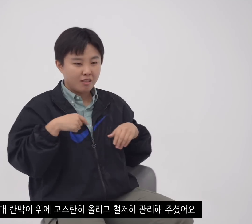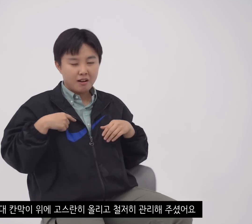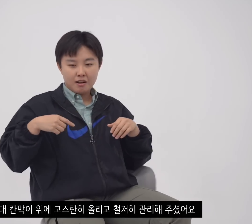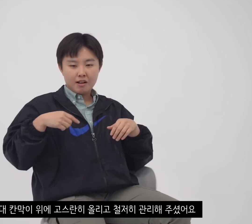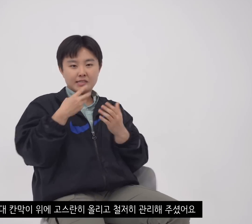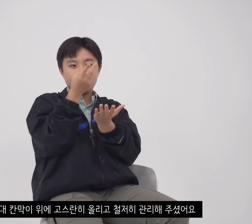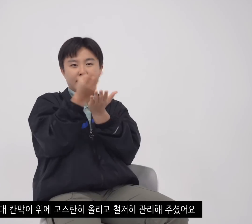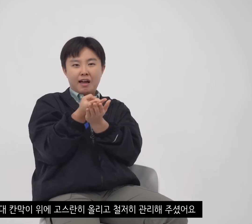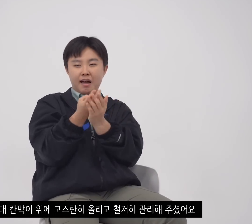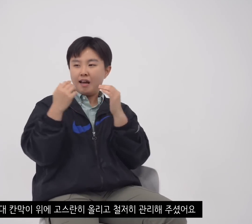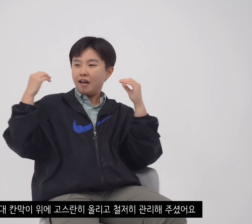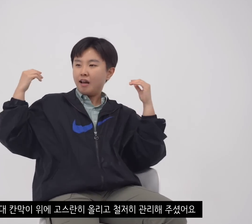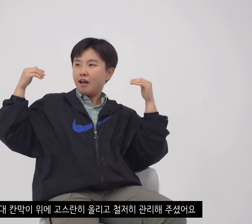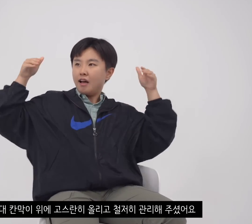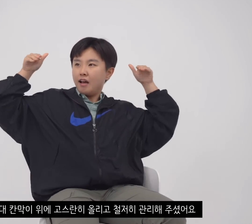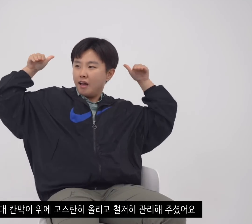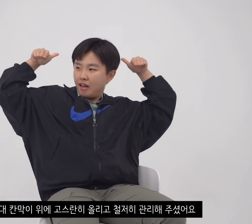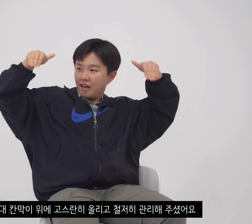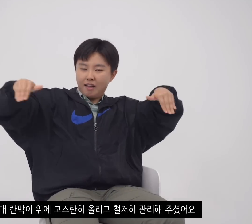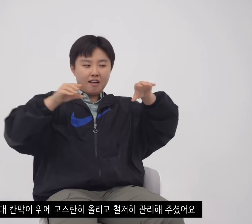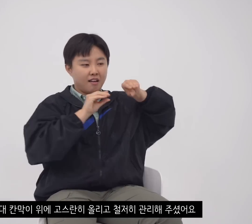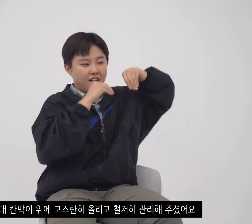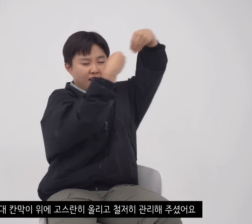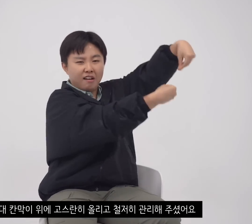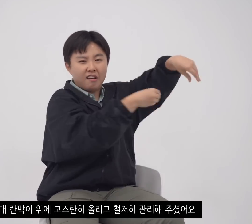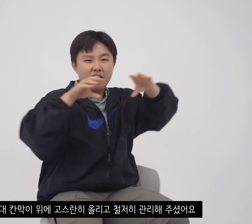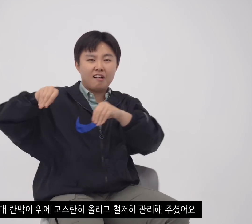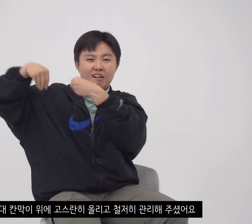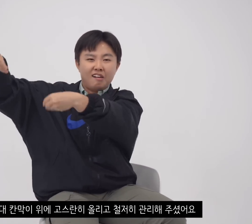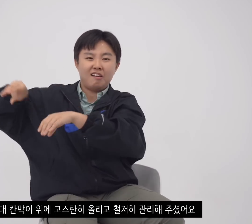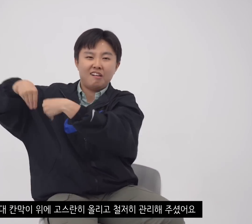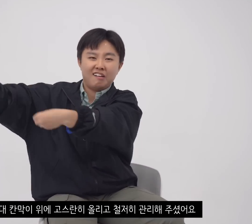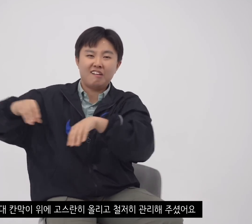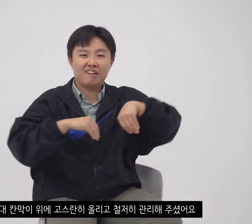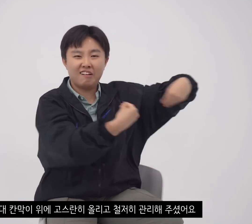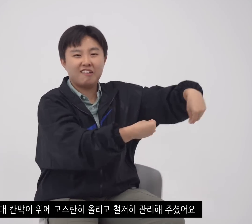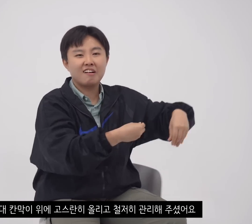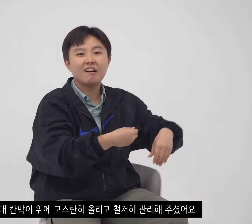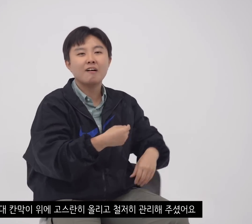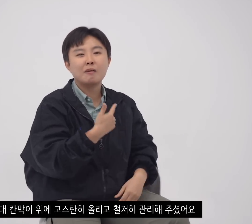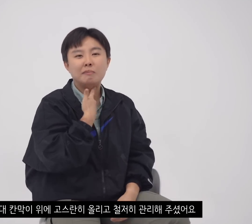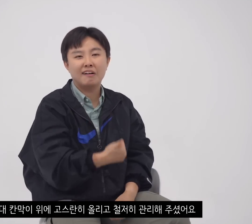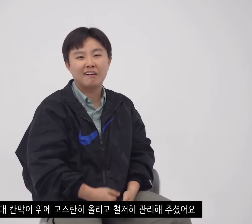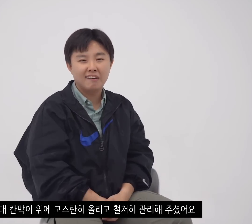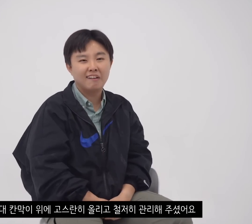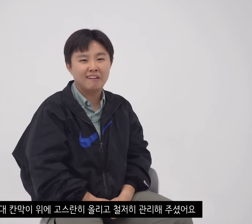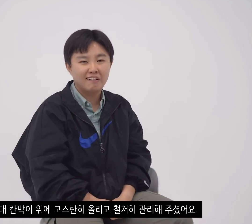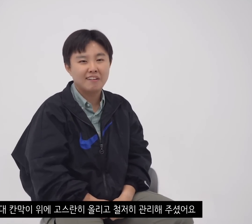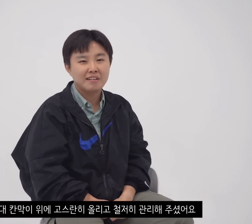They put it on top and took care of it thoroughly.